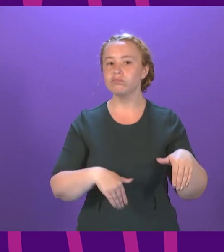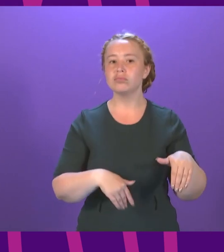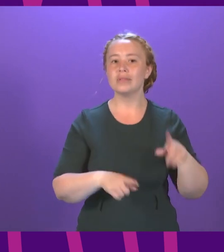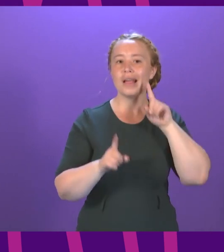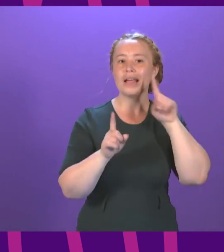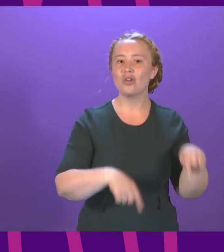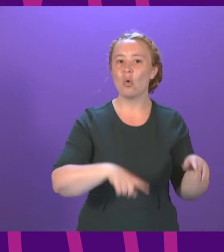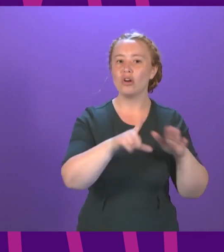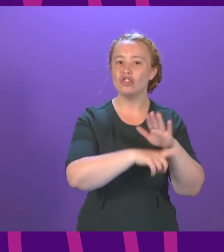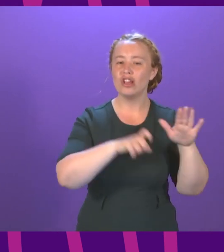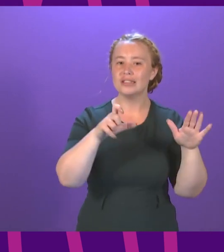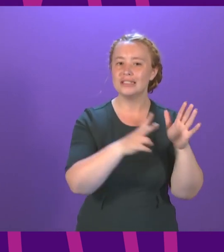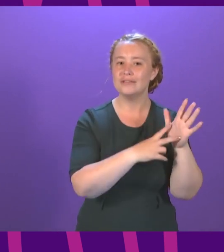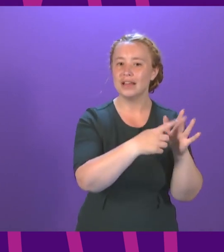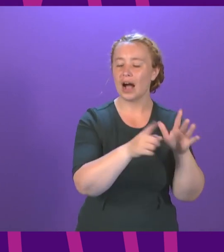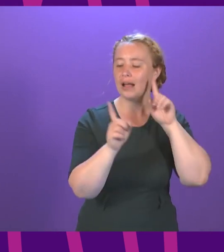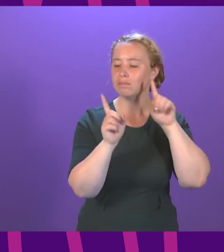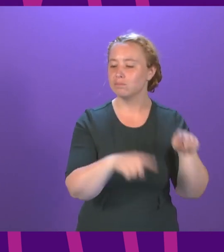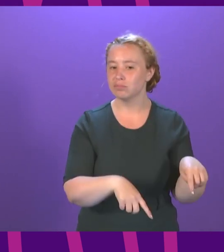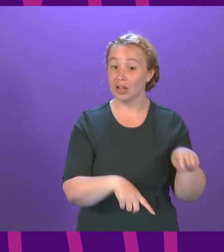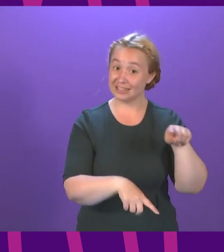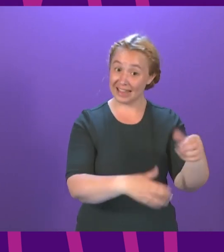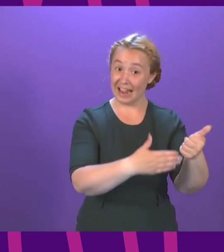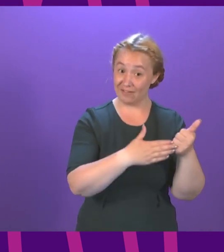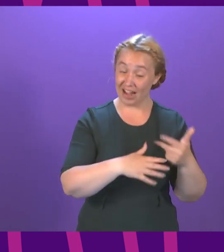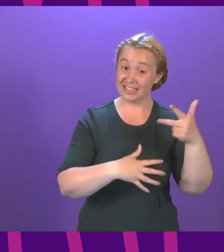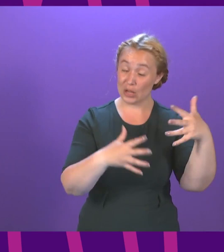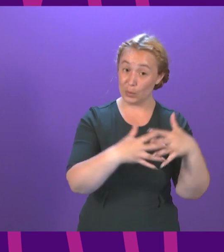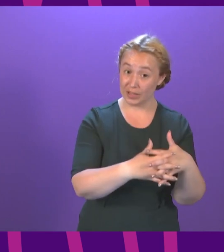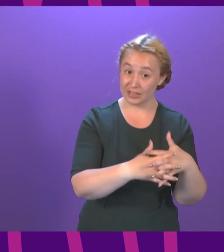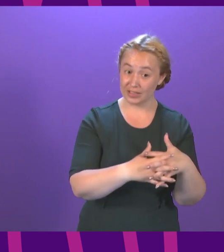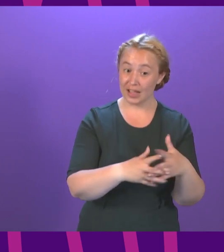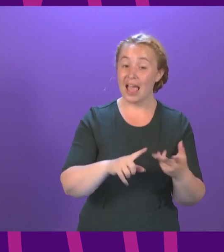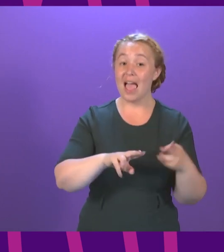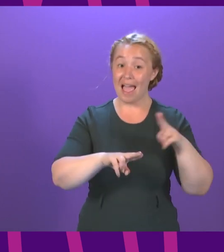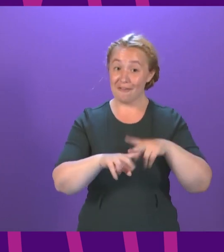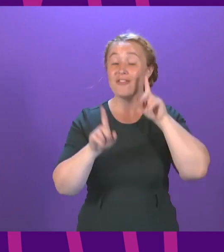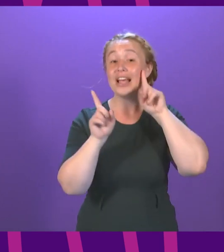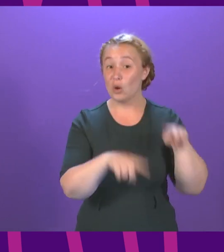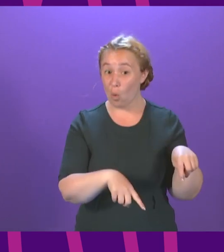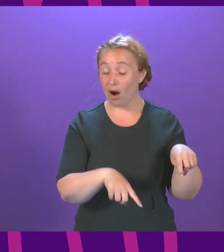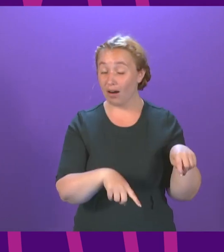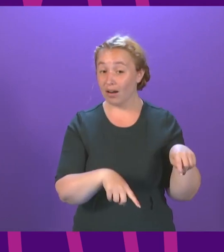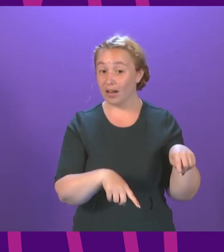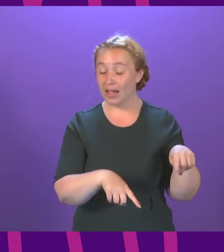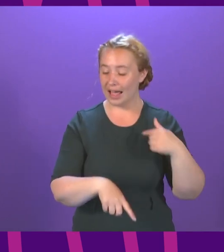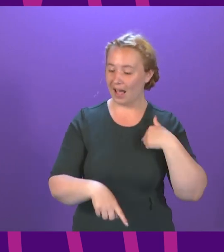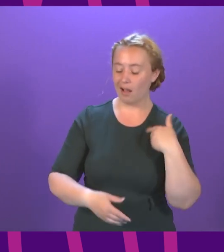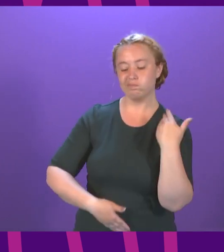organisation that advises the Government on these issues and do something else,